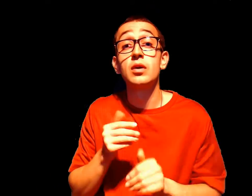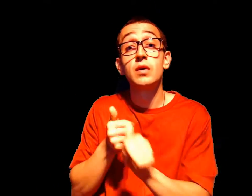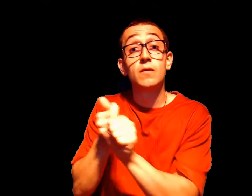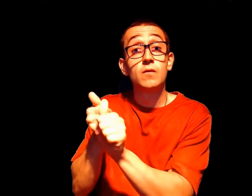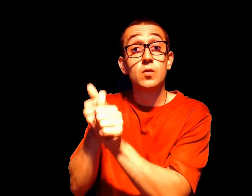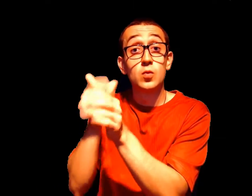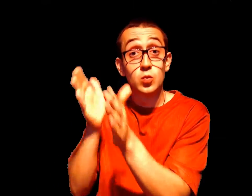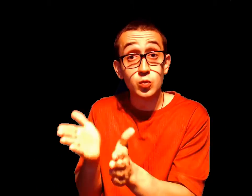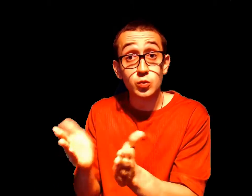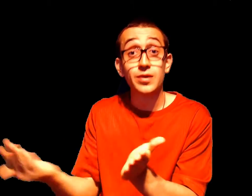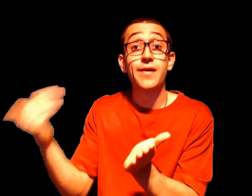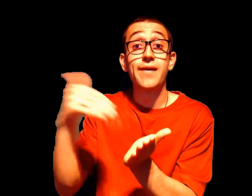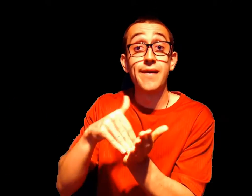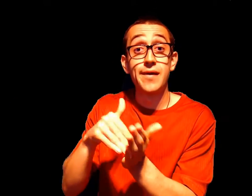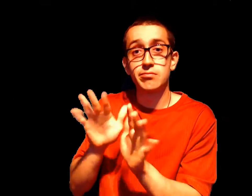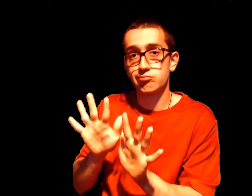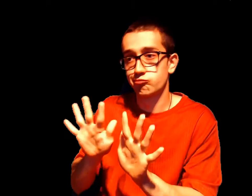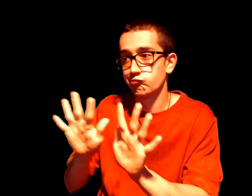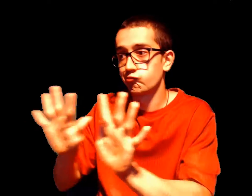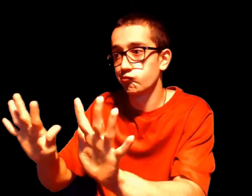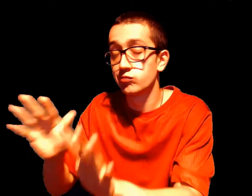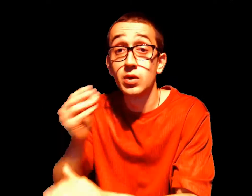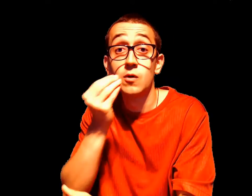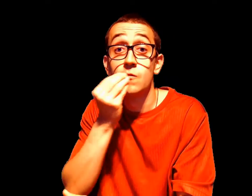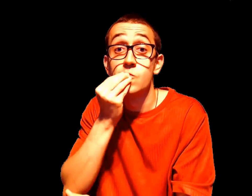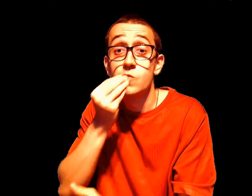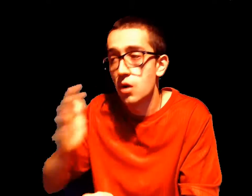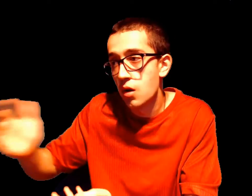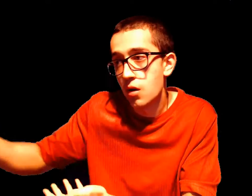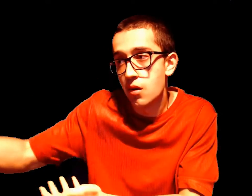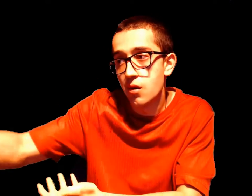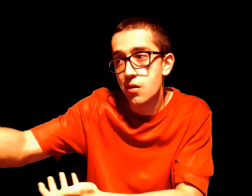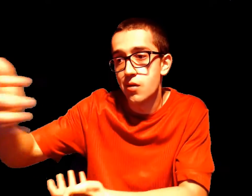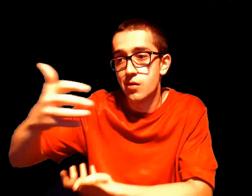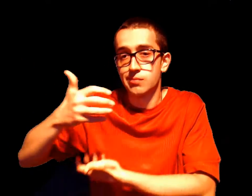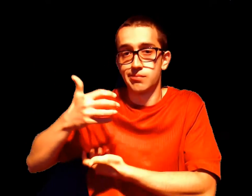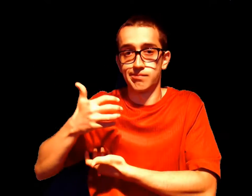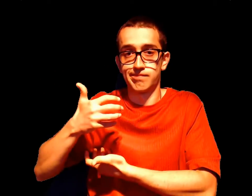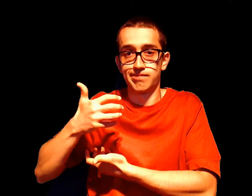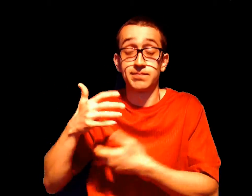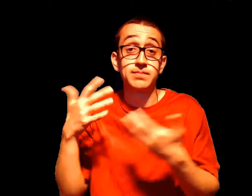and they picked up the fragments left over—